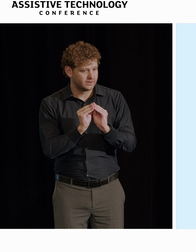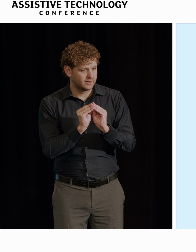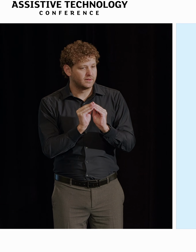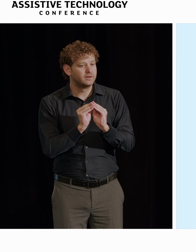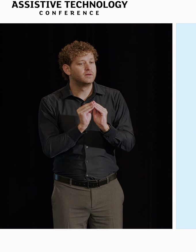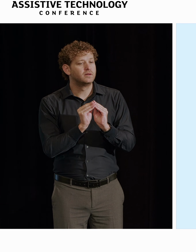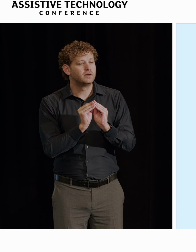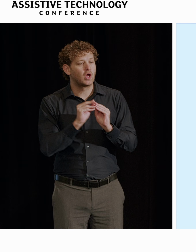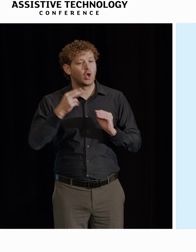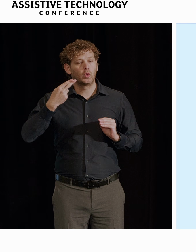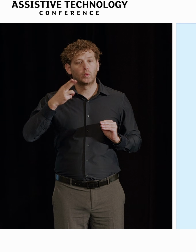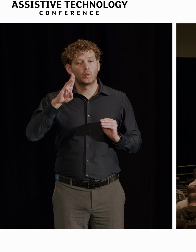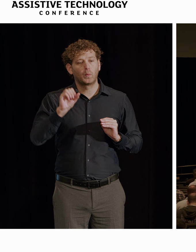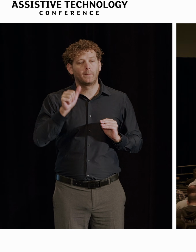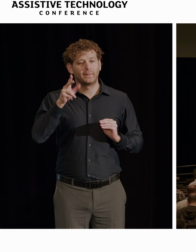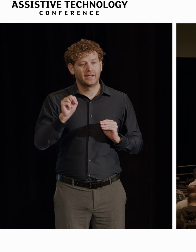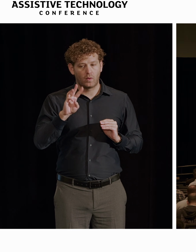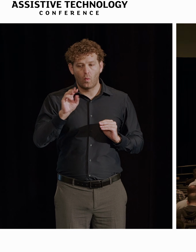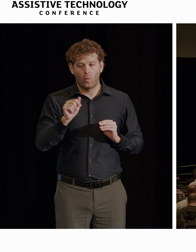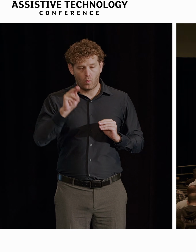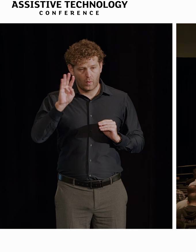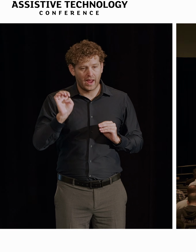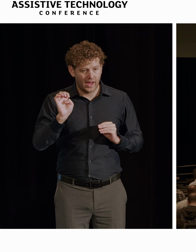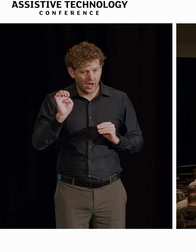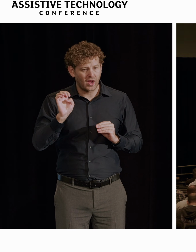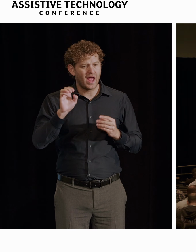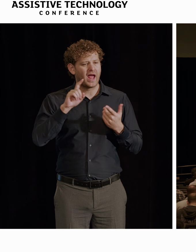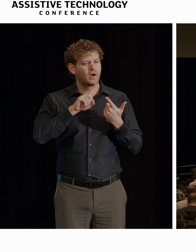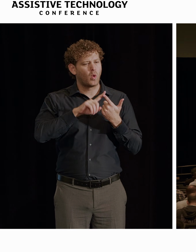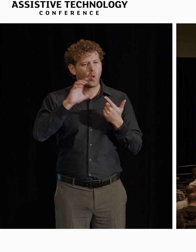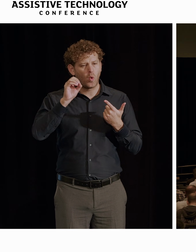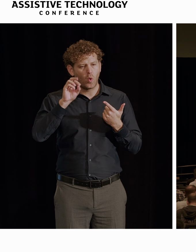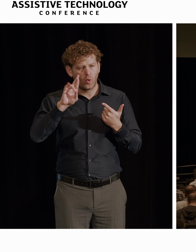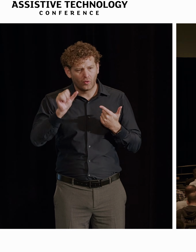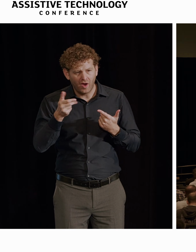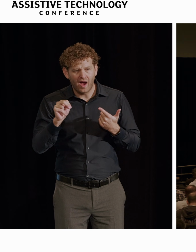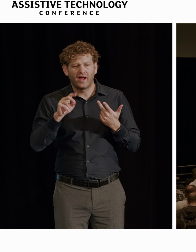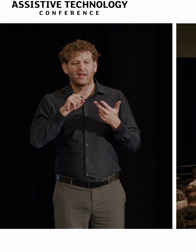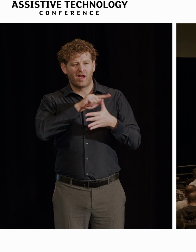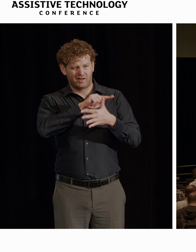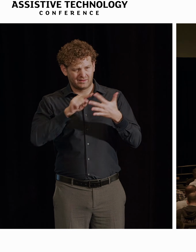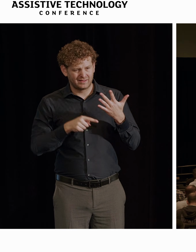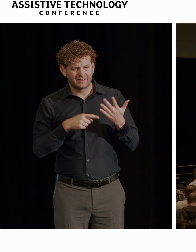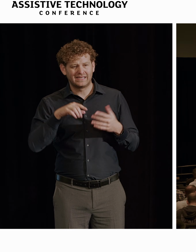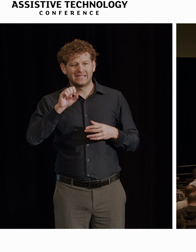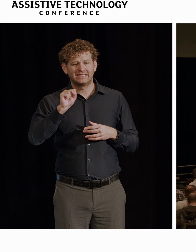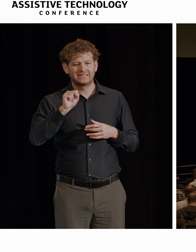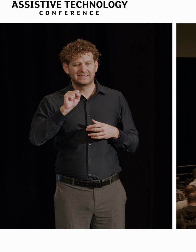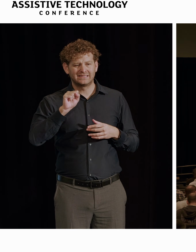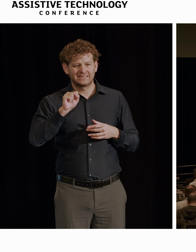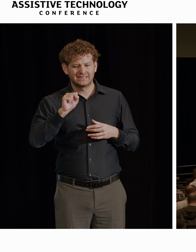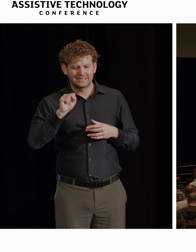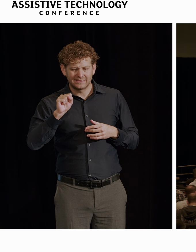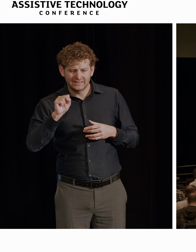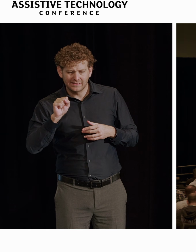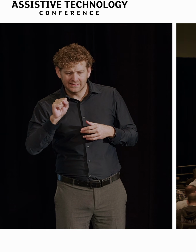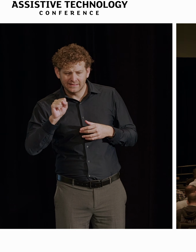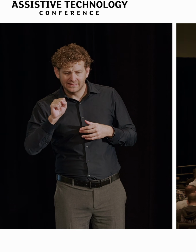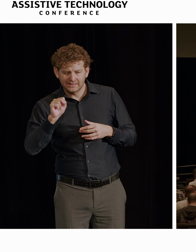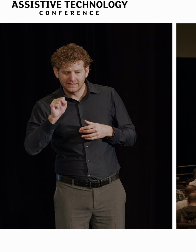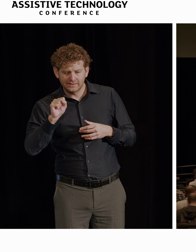Access Toolkit that we announced earlier. Let's give a hand out to CNI and Humanware.